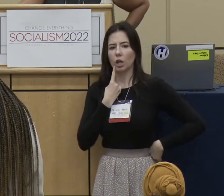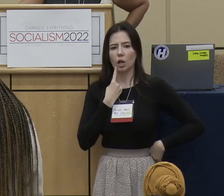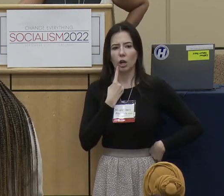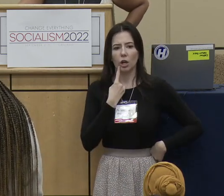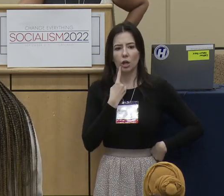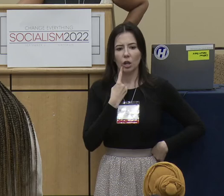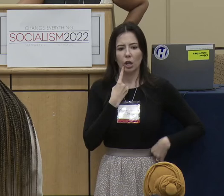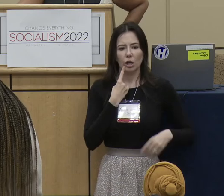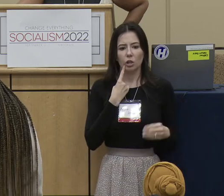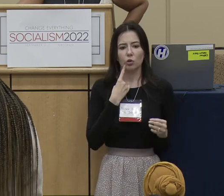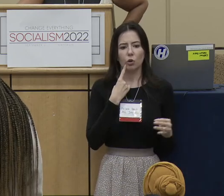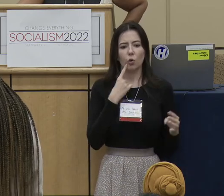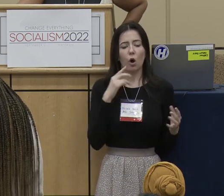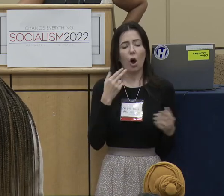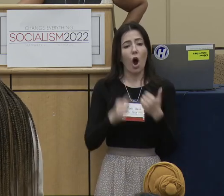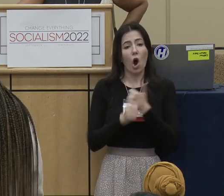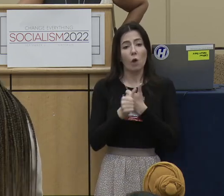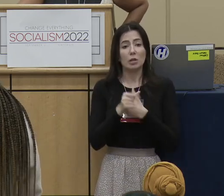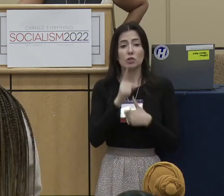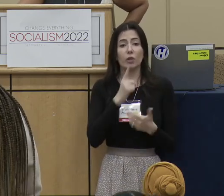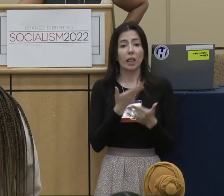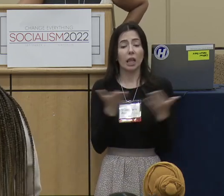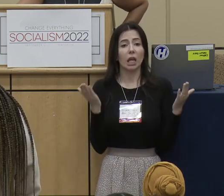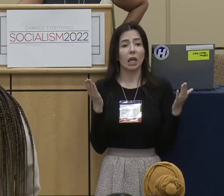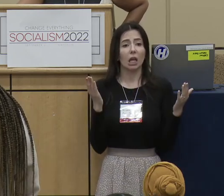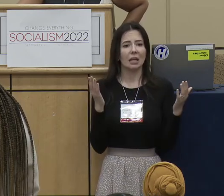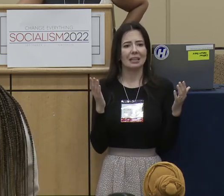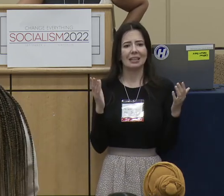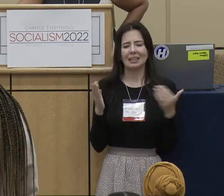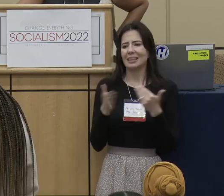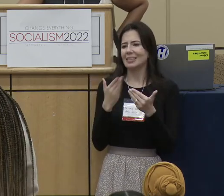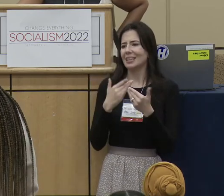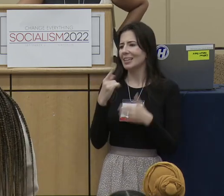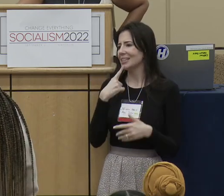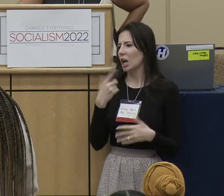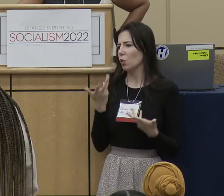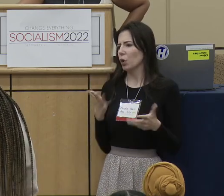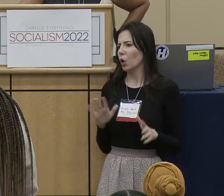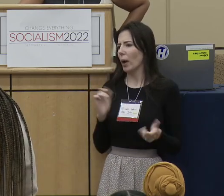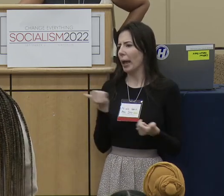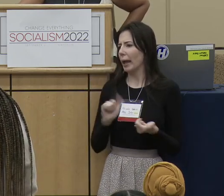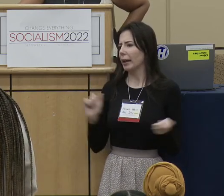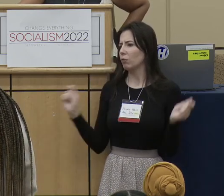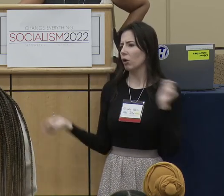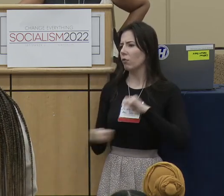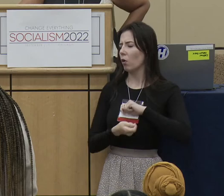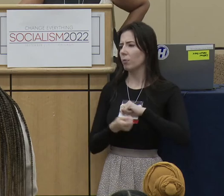human beings, but also to take seriously that ameliorating harm is a thing , and it's easy to say we don't want any